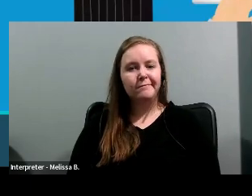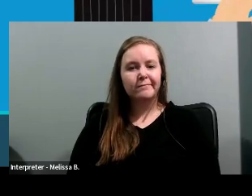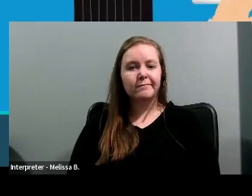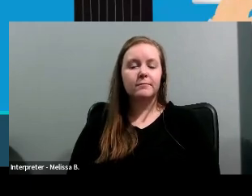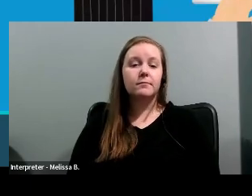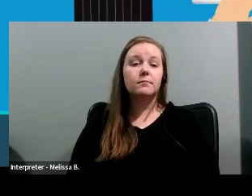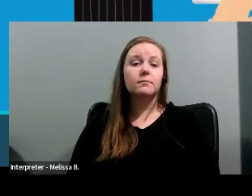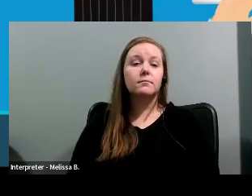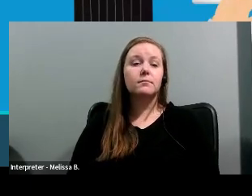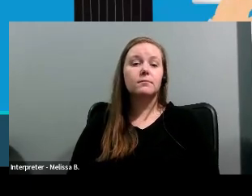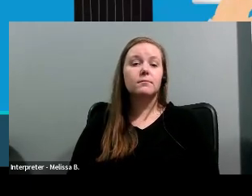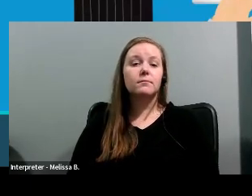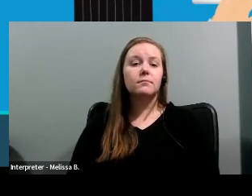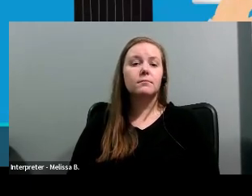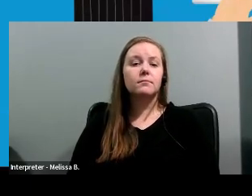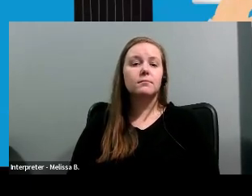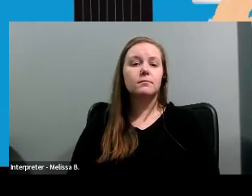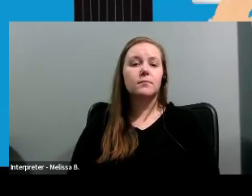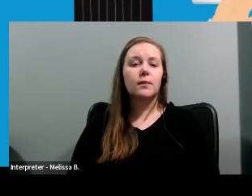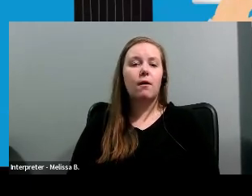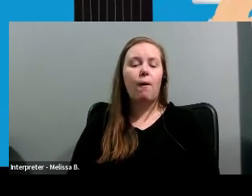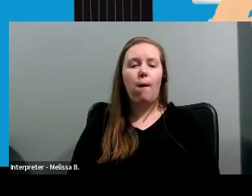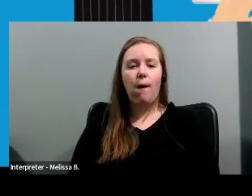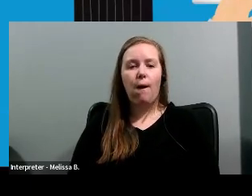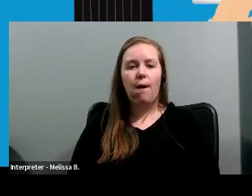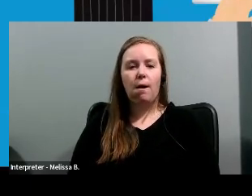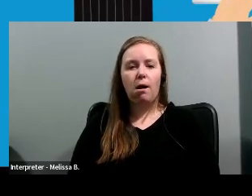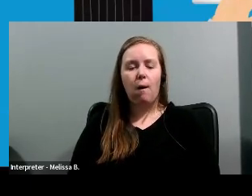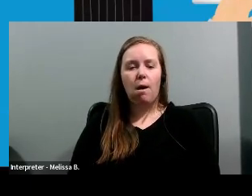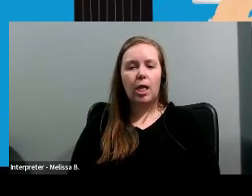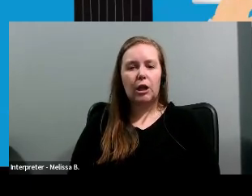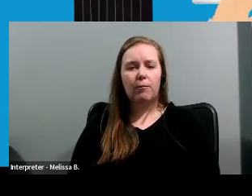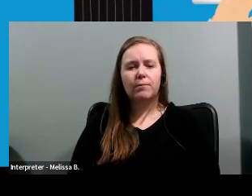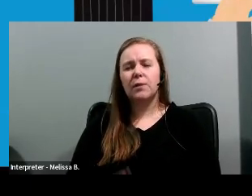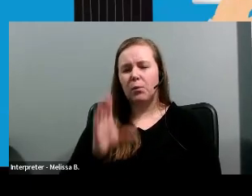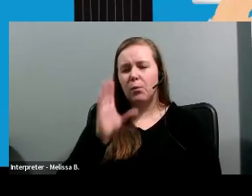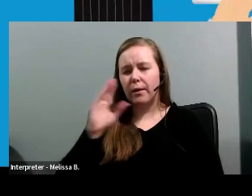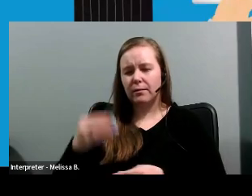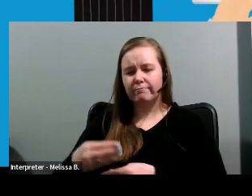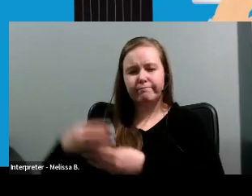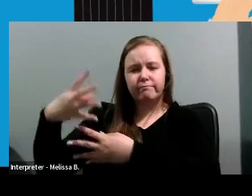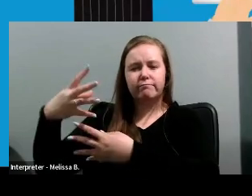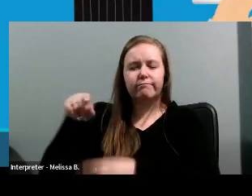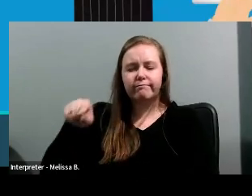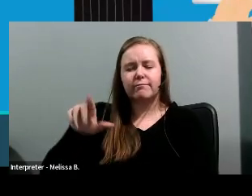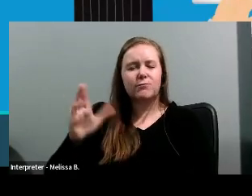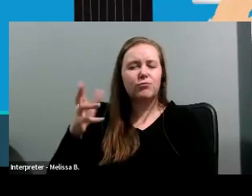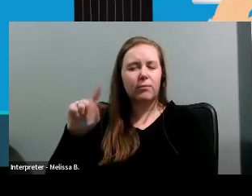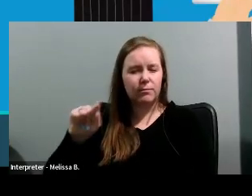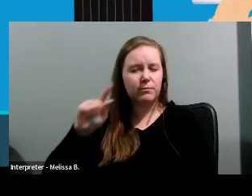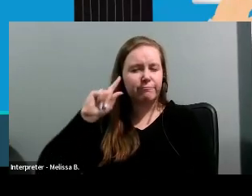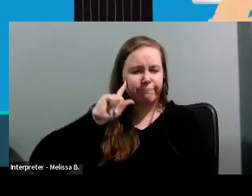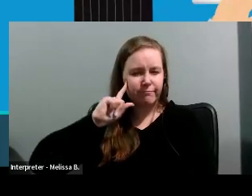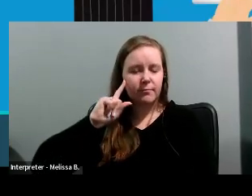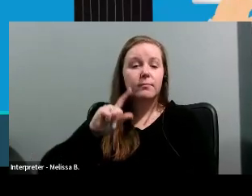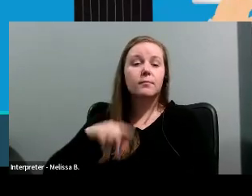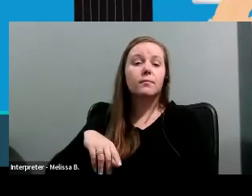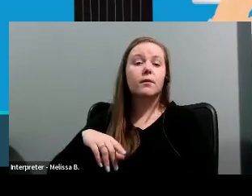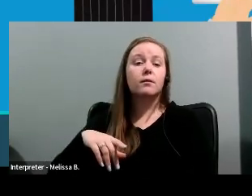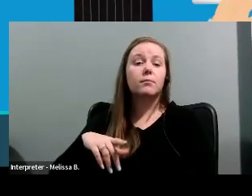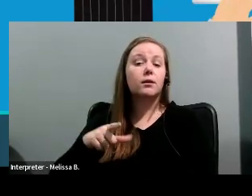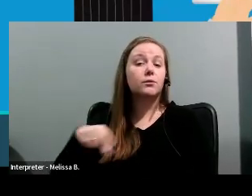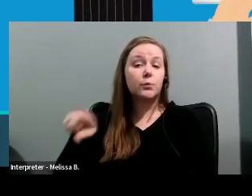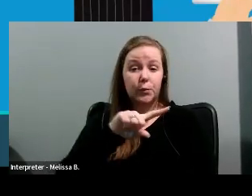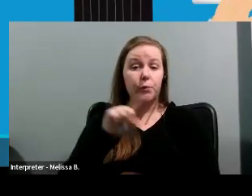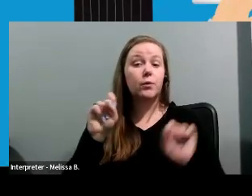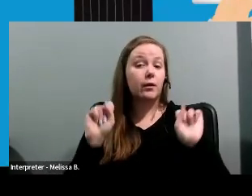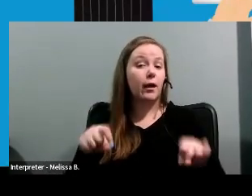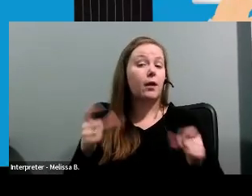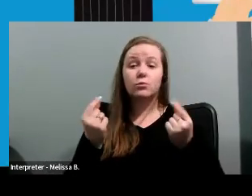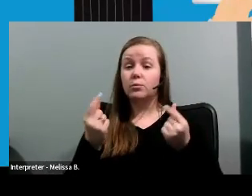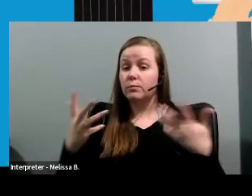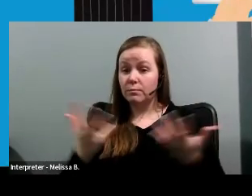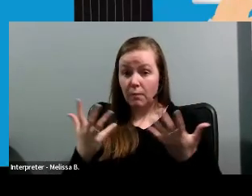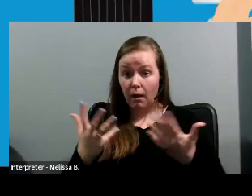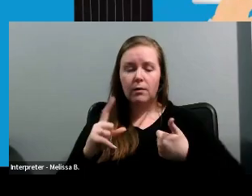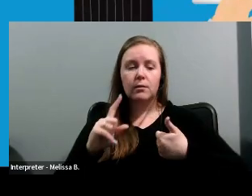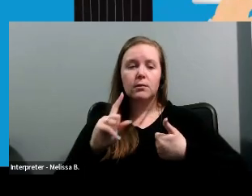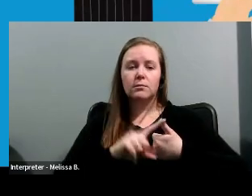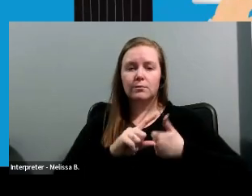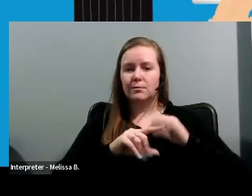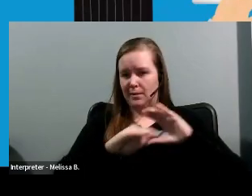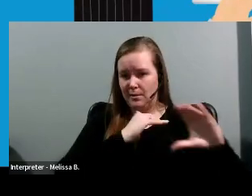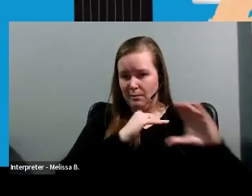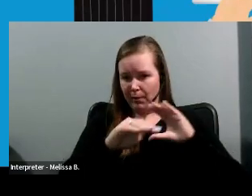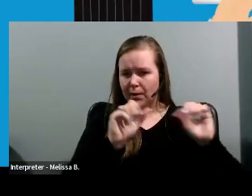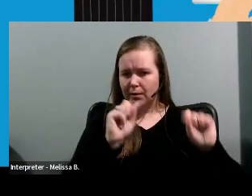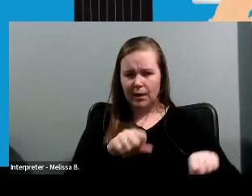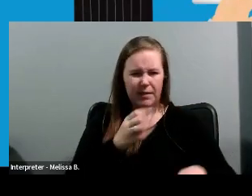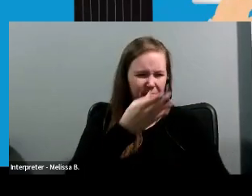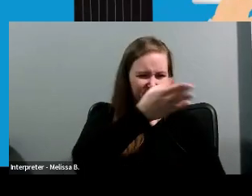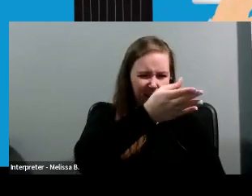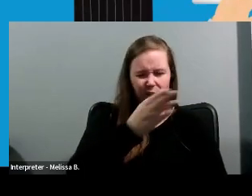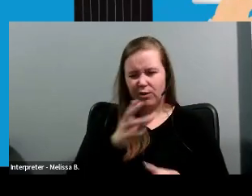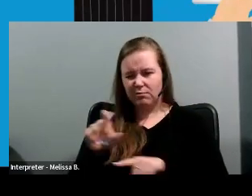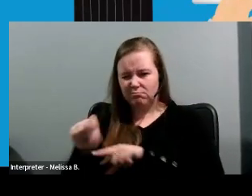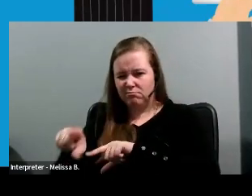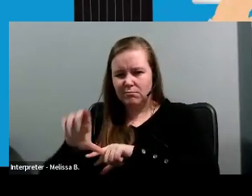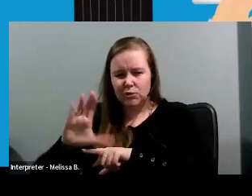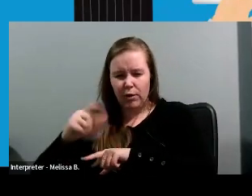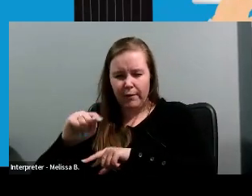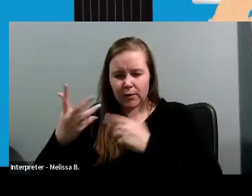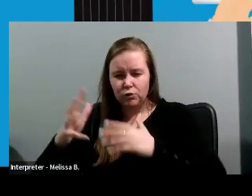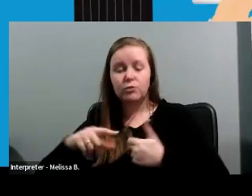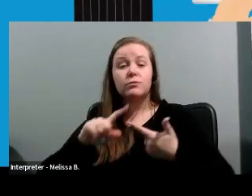Shannon Spencer (she/her): So, I believe it was shared, I saw it pop up there at some point, shared in the chat, but, you could email, the email shown here, I think it's also linked in the chat, or call a number to register.